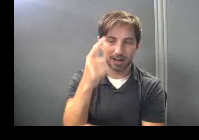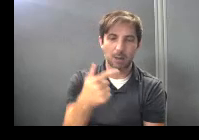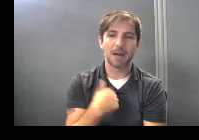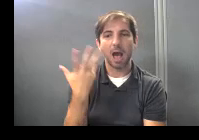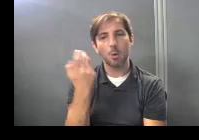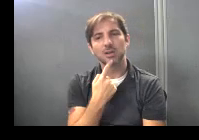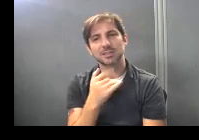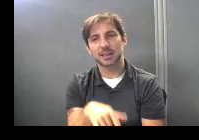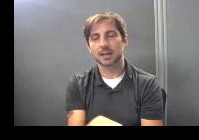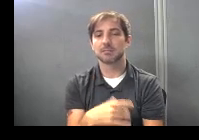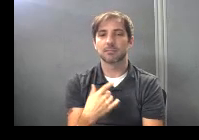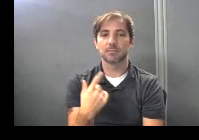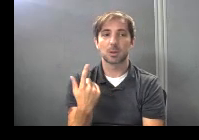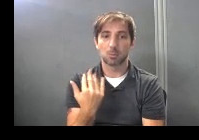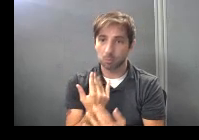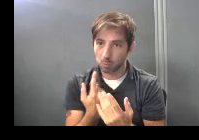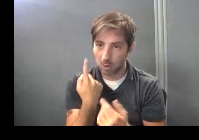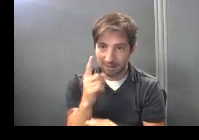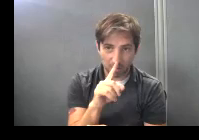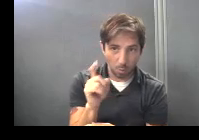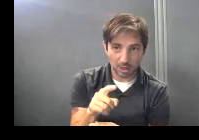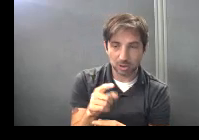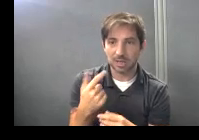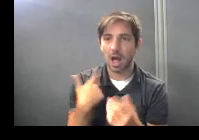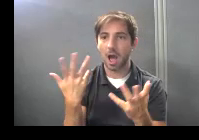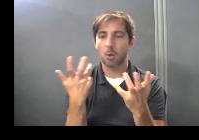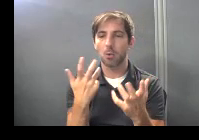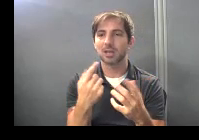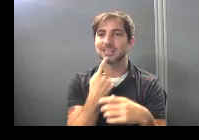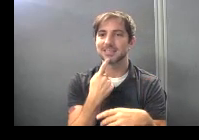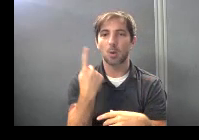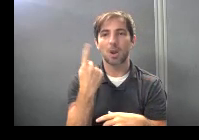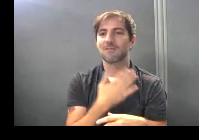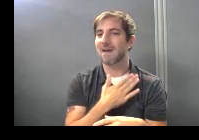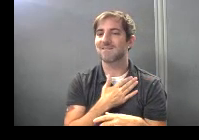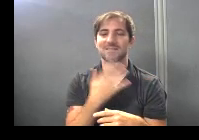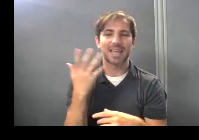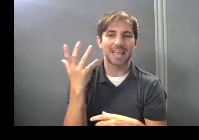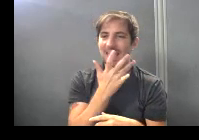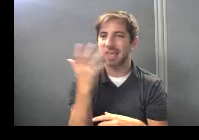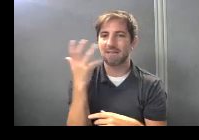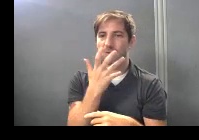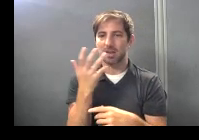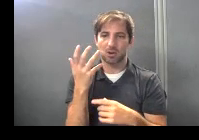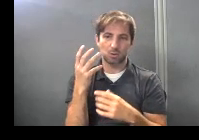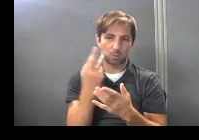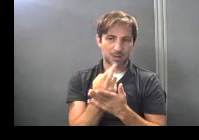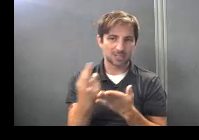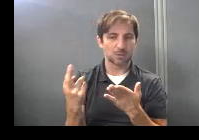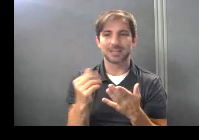ALSO, WHILE WE WAIT FOR QUESTIONS, I WANTED TO THROW OUT ONE OF MY FAVORITE RESOURCES.